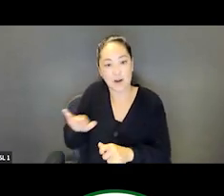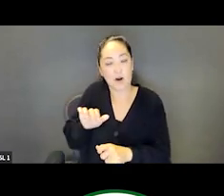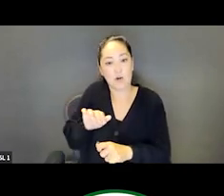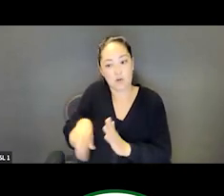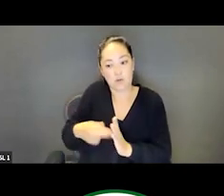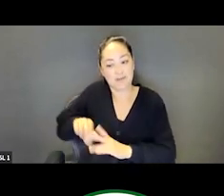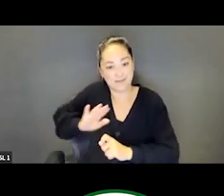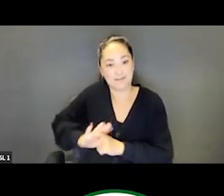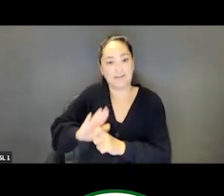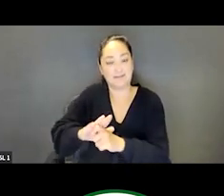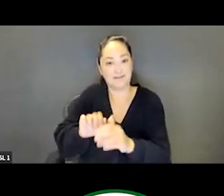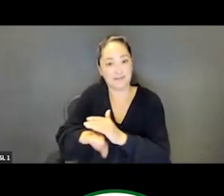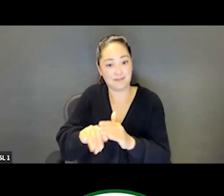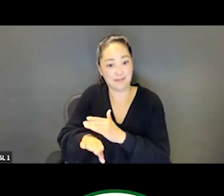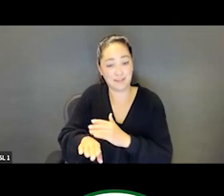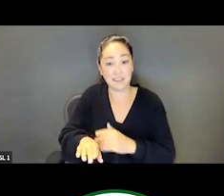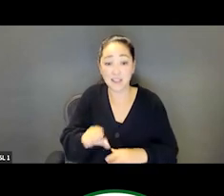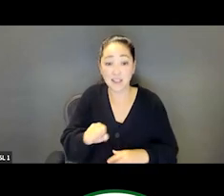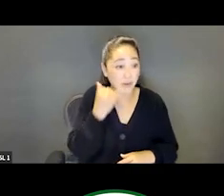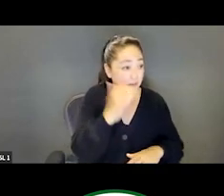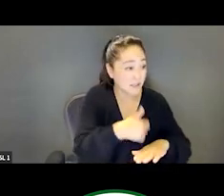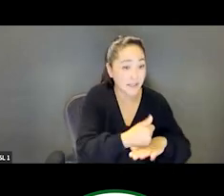so that when they're conduct, you know, constructing a new trail.